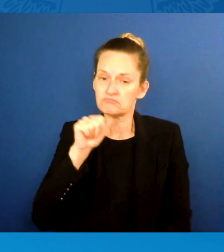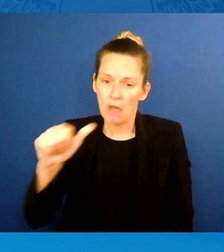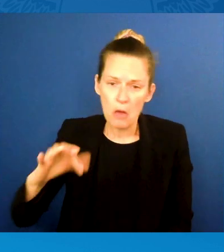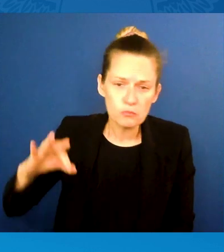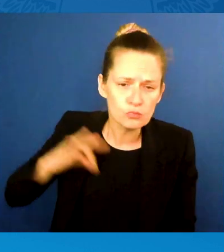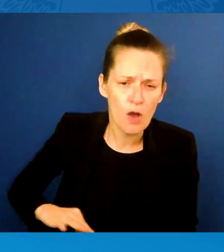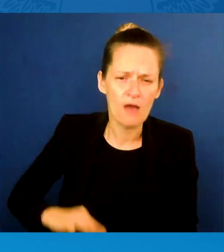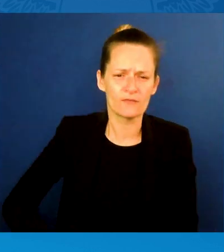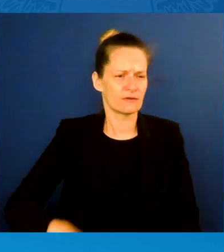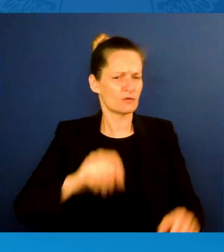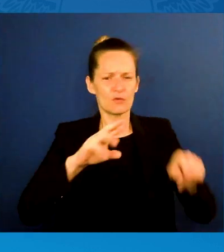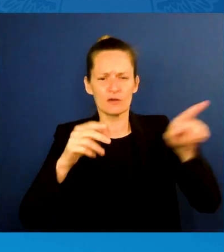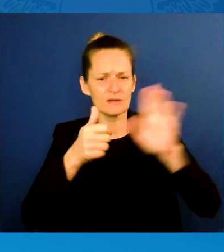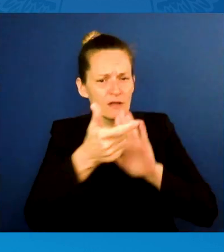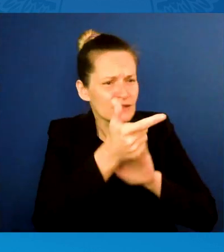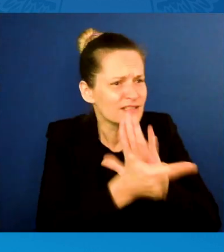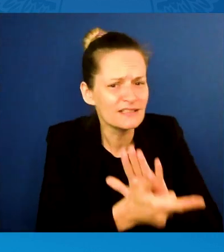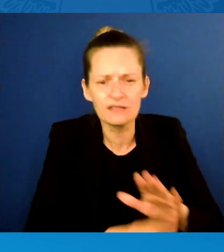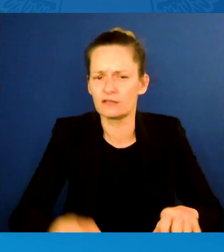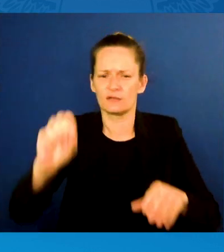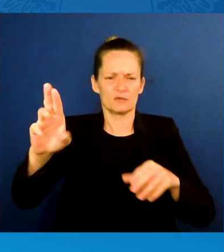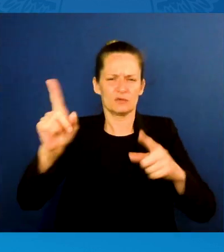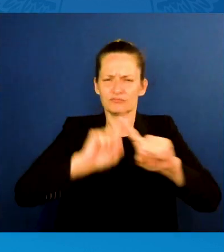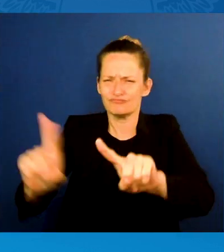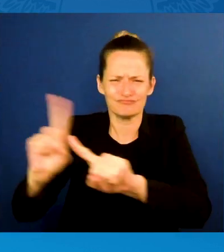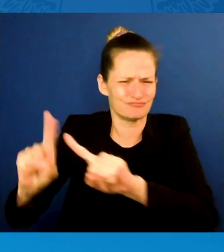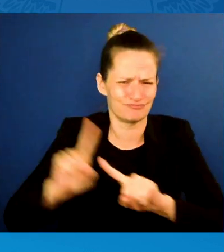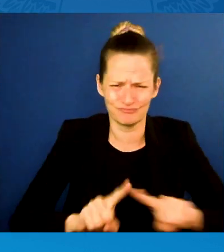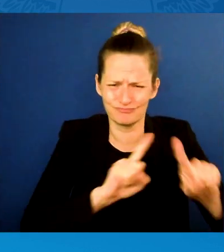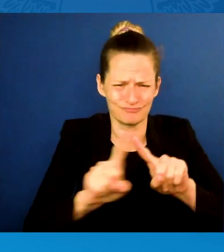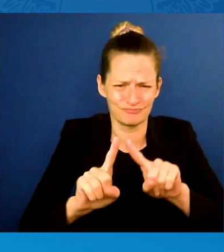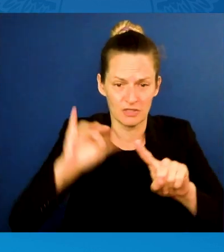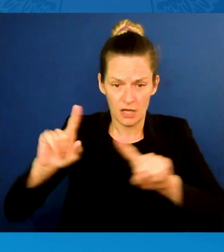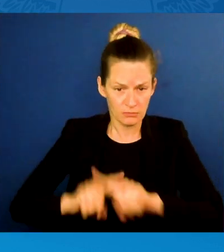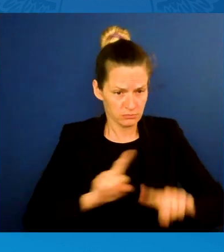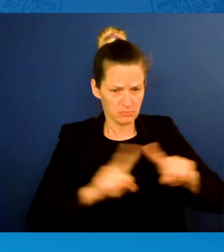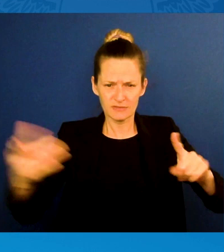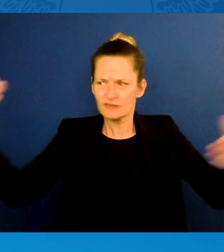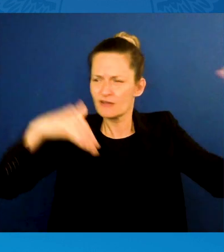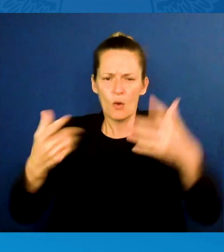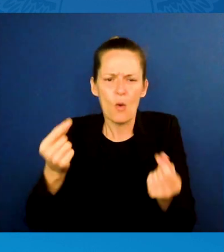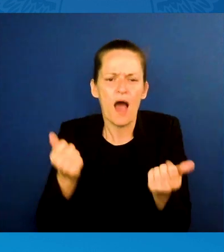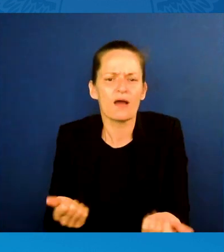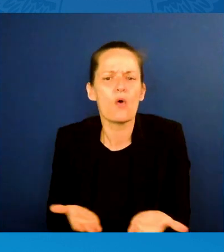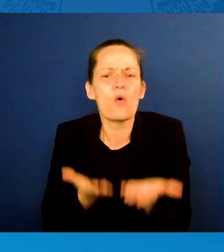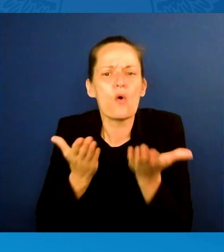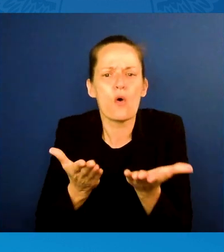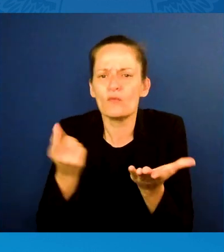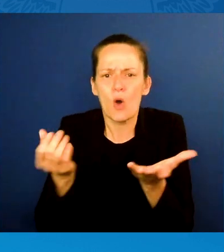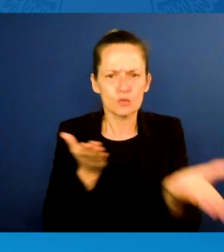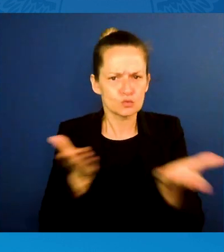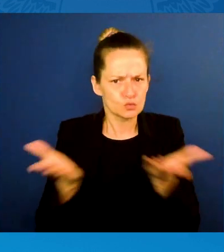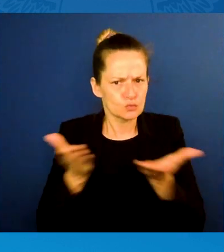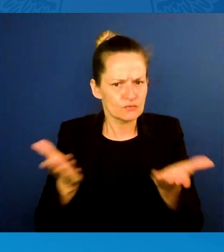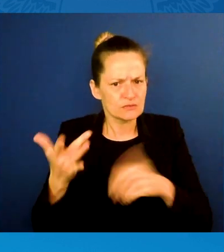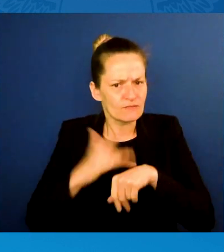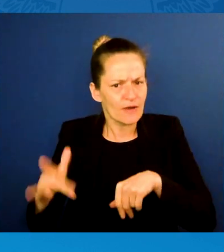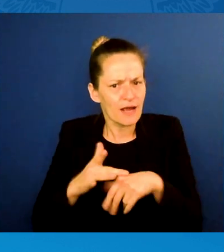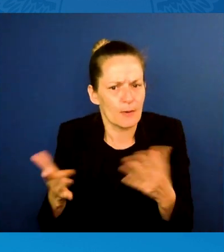has the ability to do, to offer pro-bono services, to offer services to the folks who will be affected by the laws